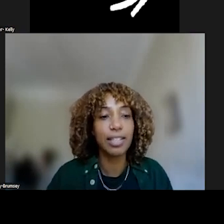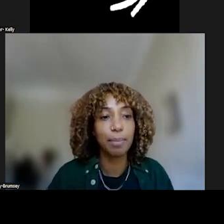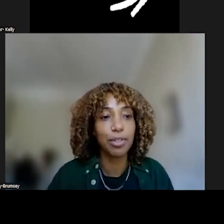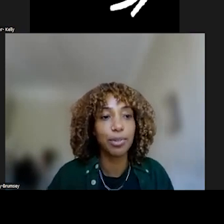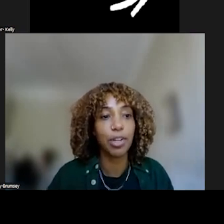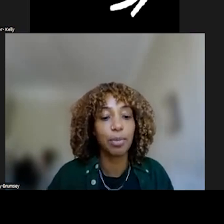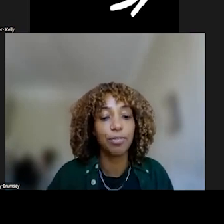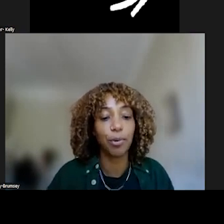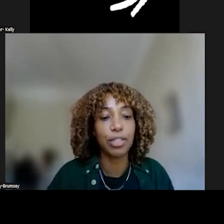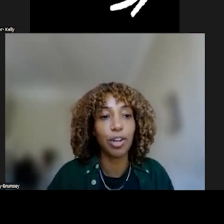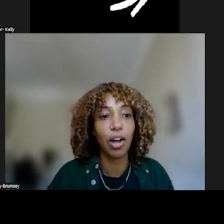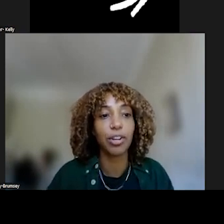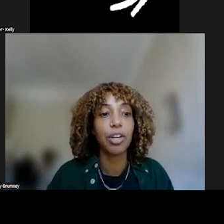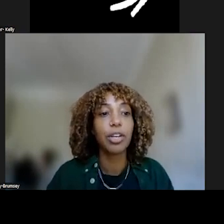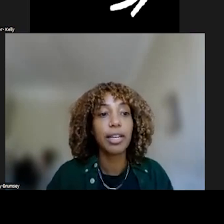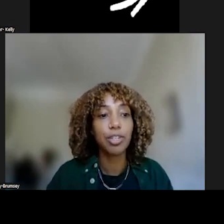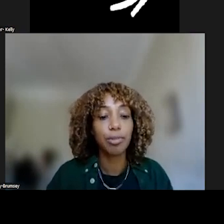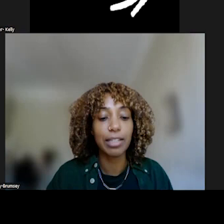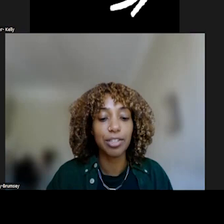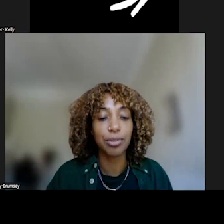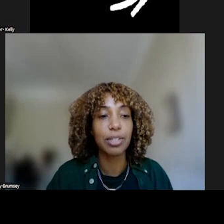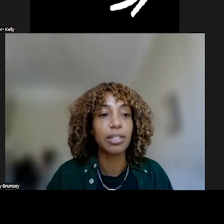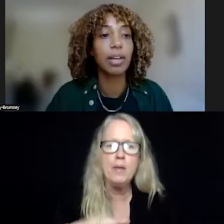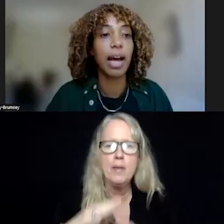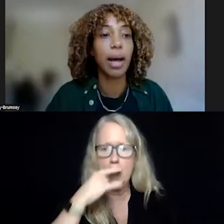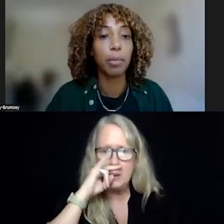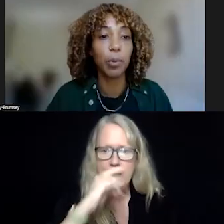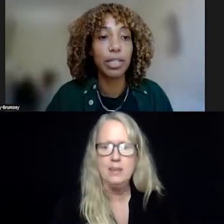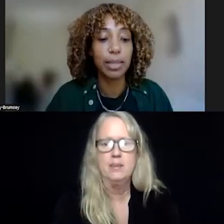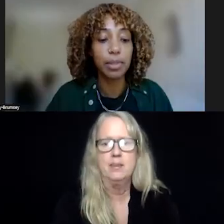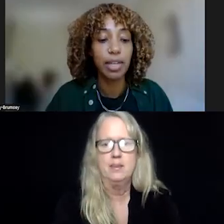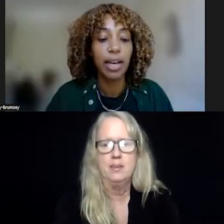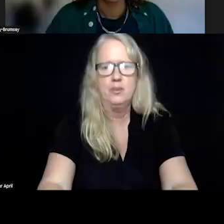THIS EPISODE IS FOCUSSED ON KID'S CRISIS UNITS AND MOBILE TEAMS.